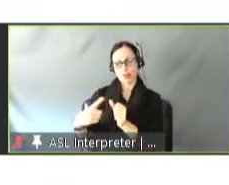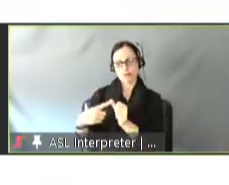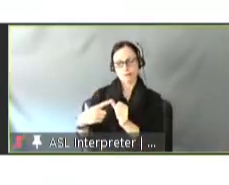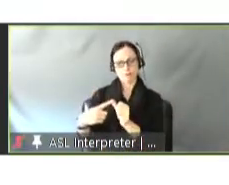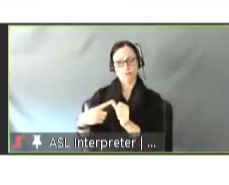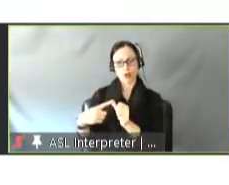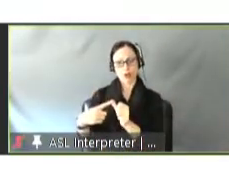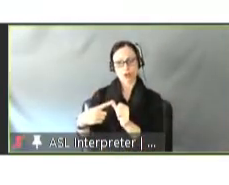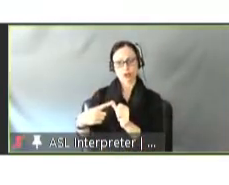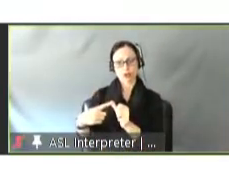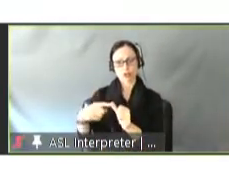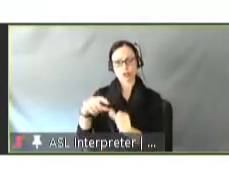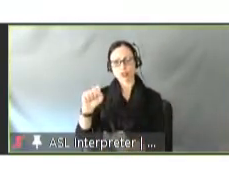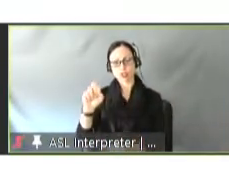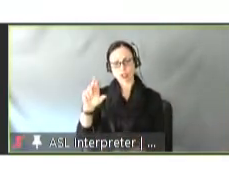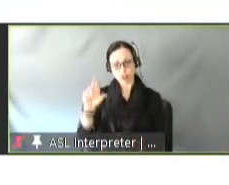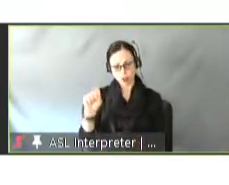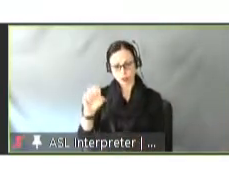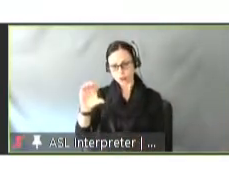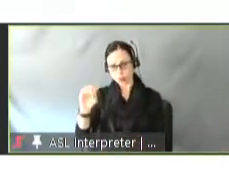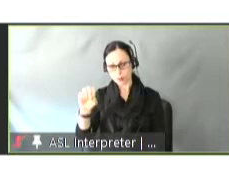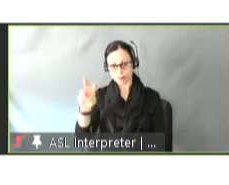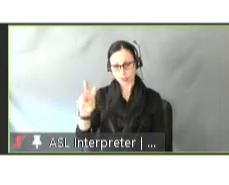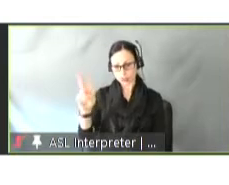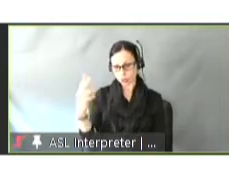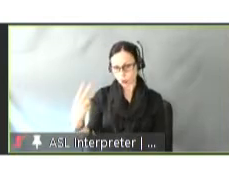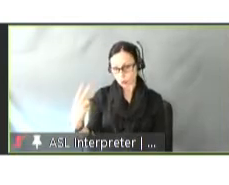SARS-CoV-2, there are variants, and those variants